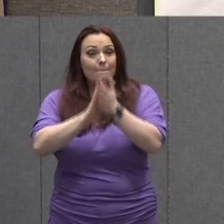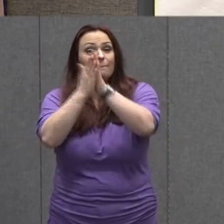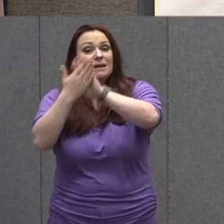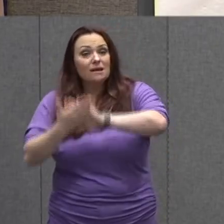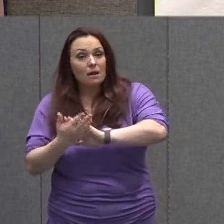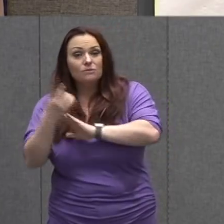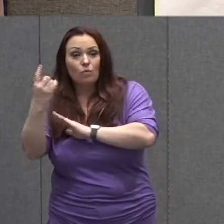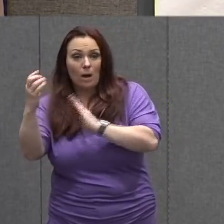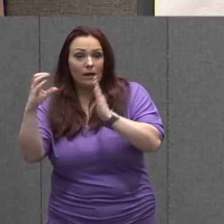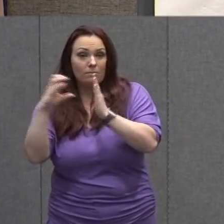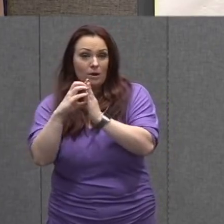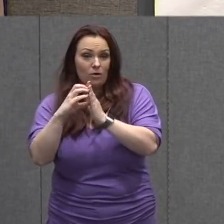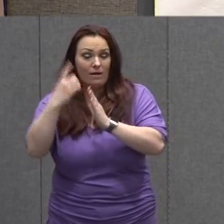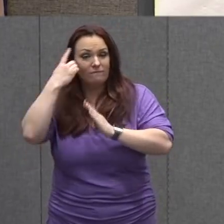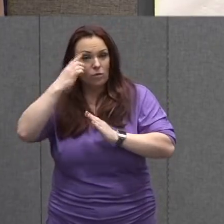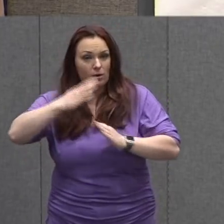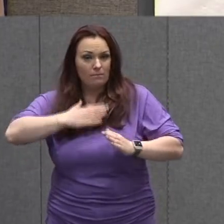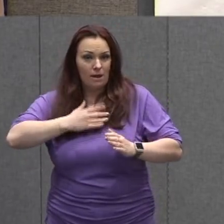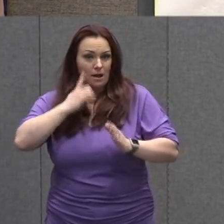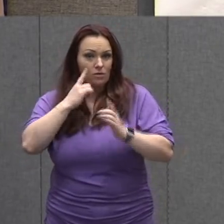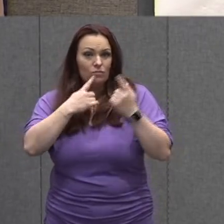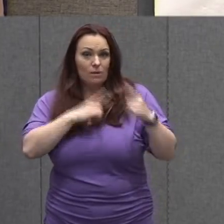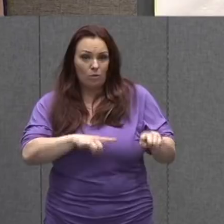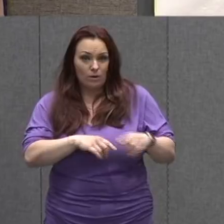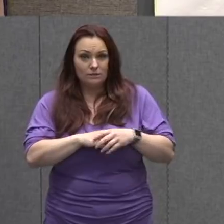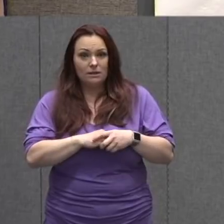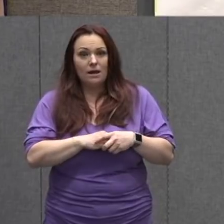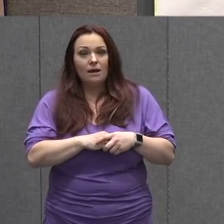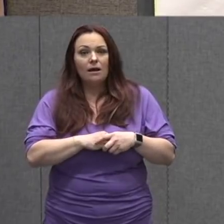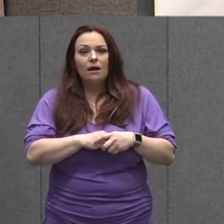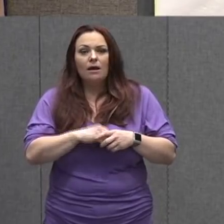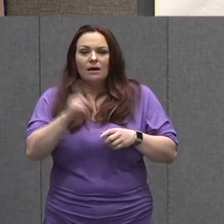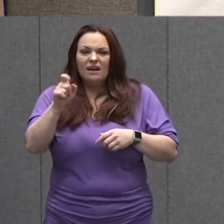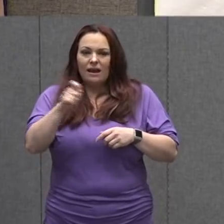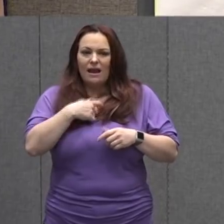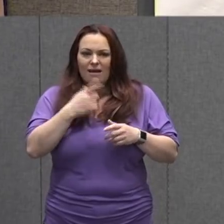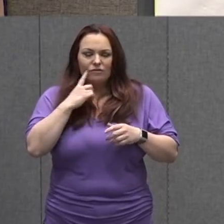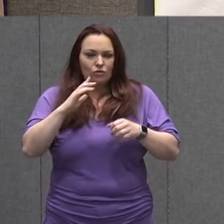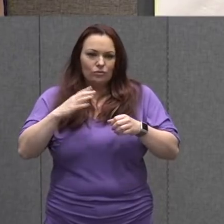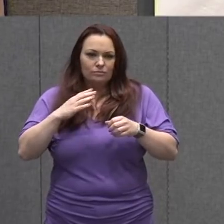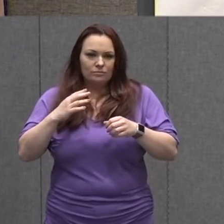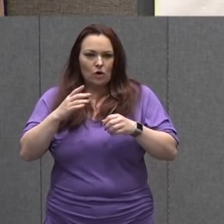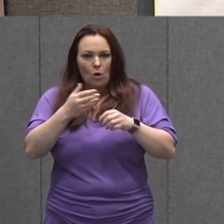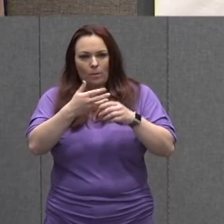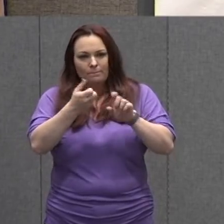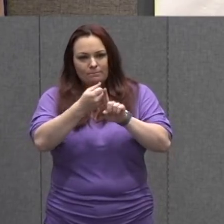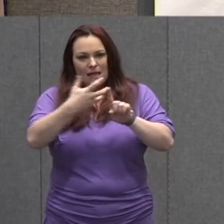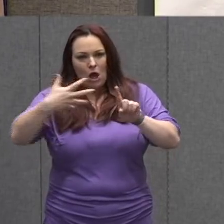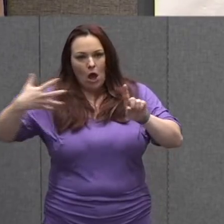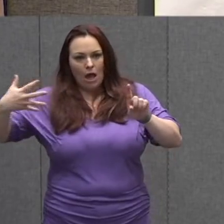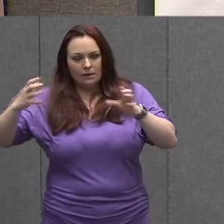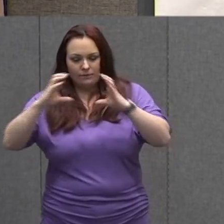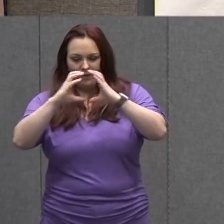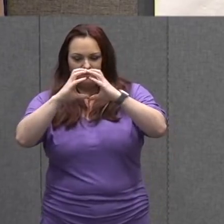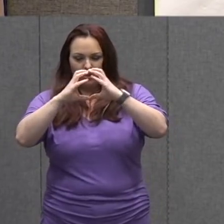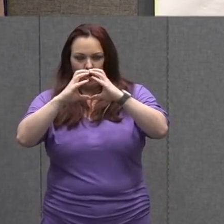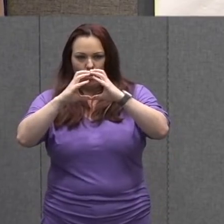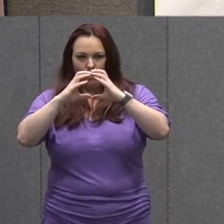So, I need to write that here and I'm gonna have to write across it because if I wrote it inside the bubble